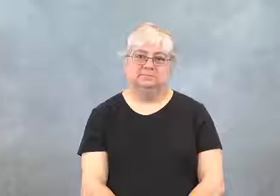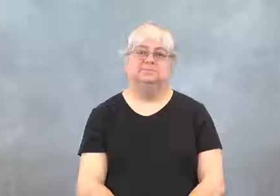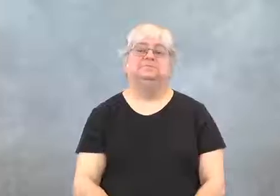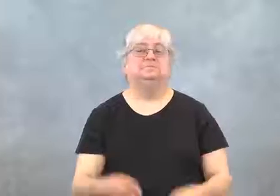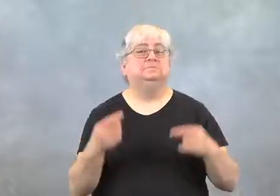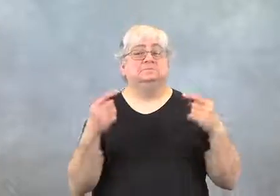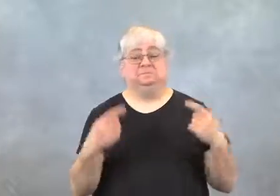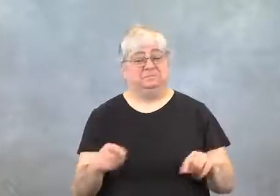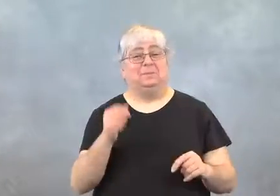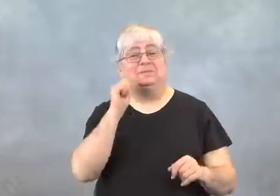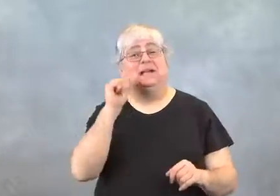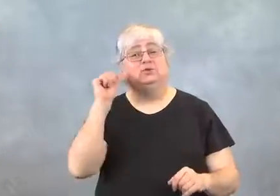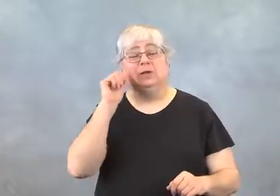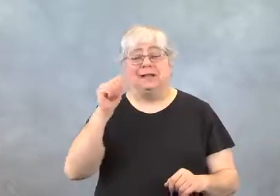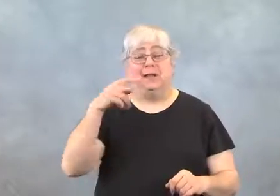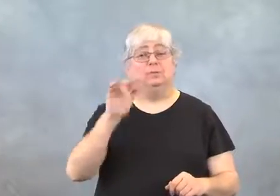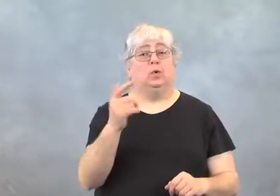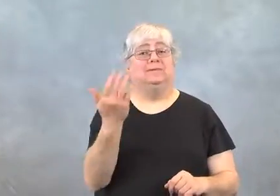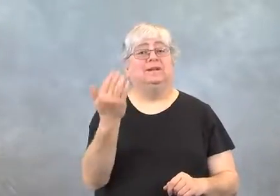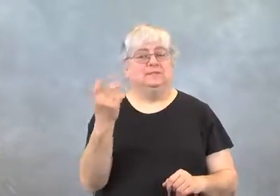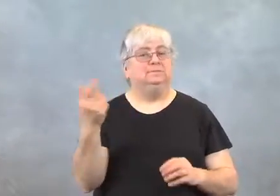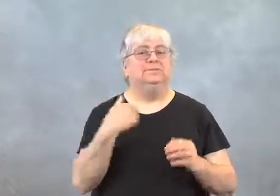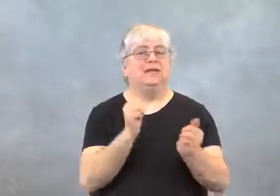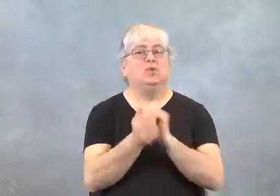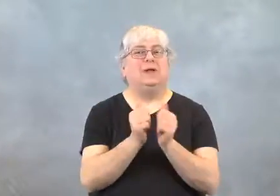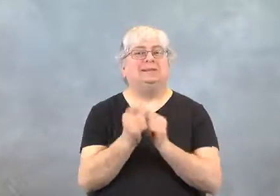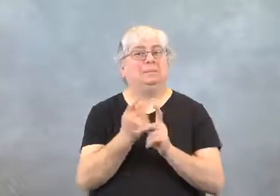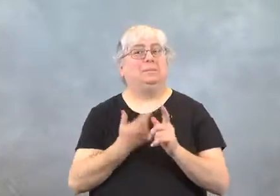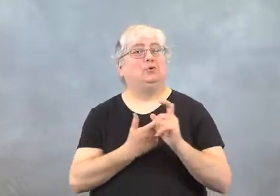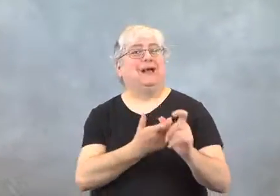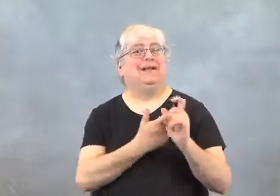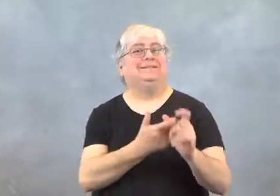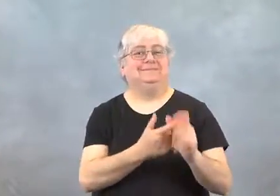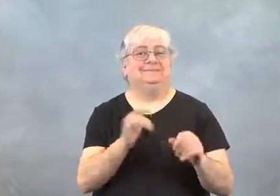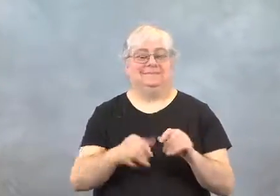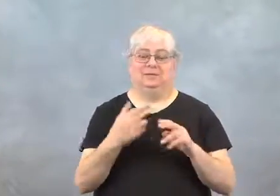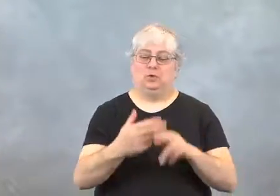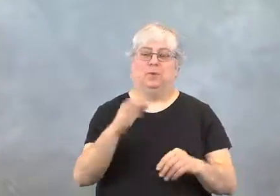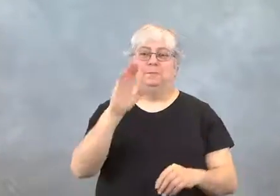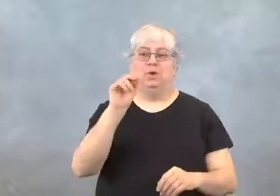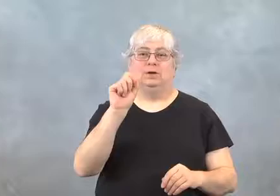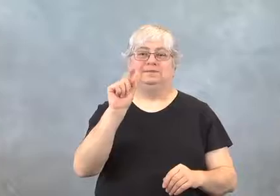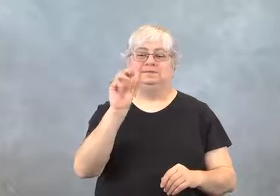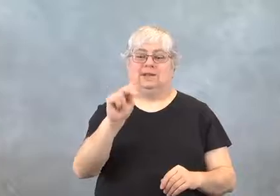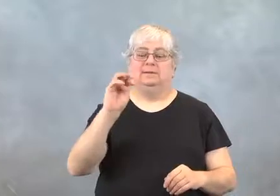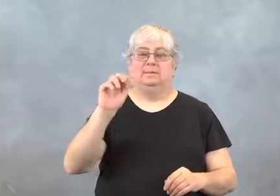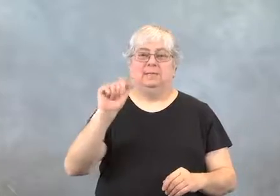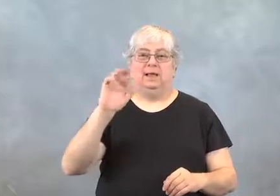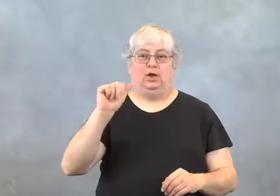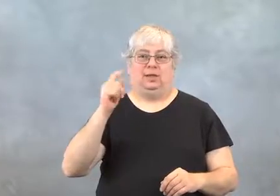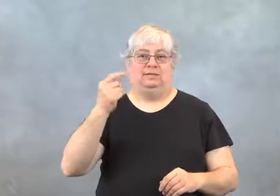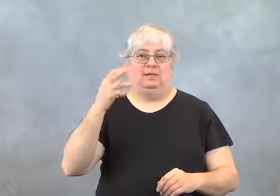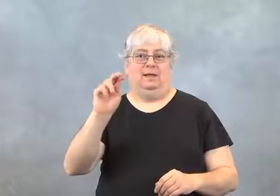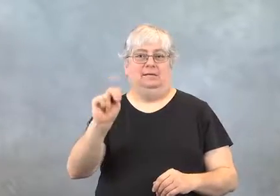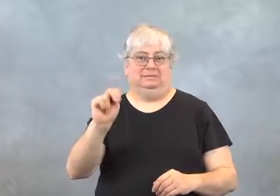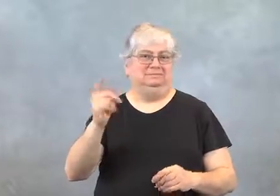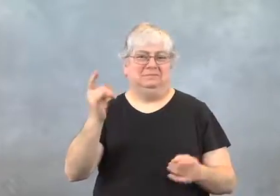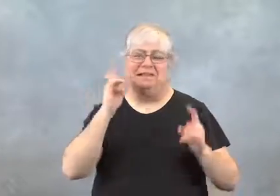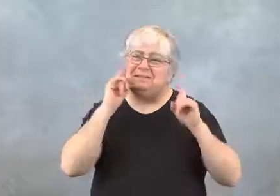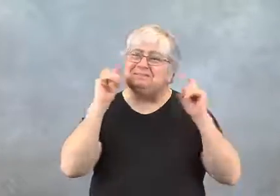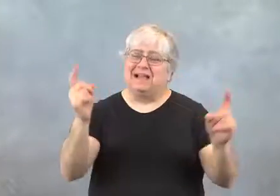A footrace, the Boston Marathon, was held yesterday.